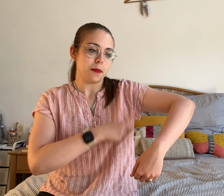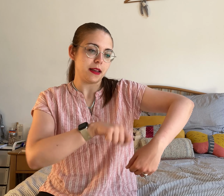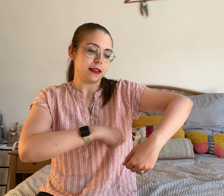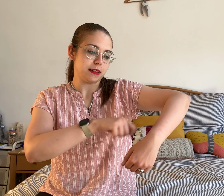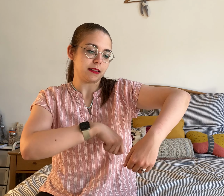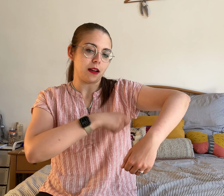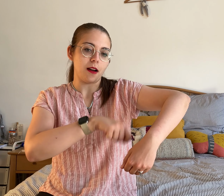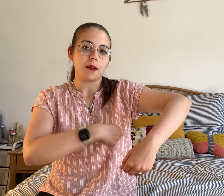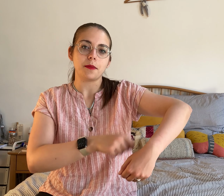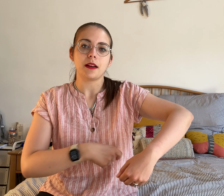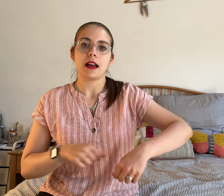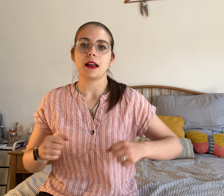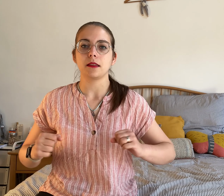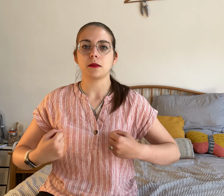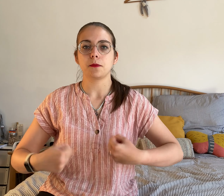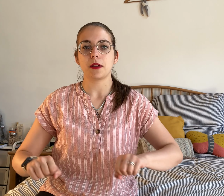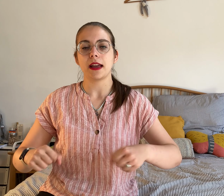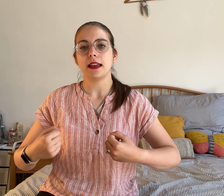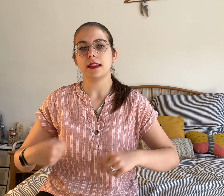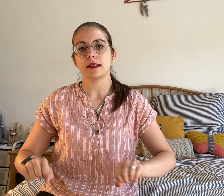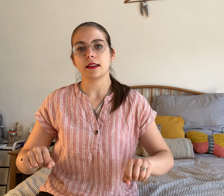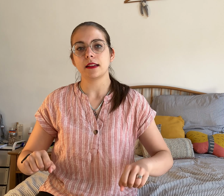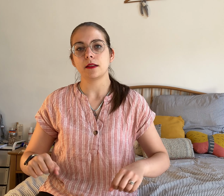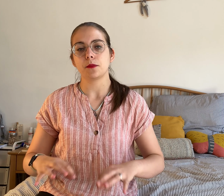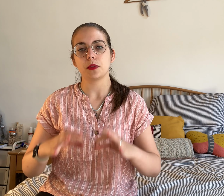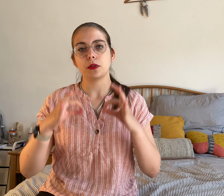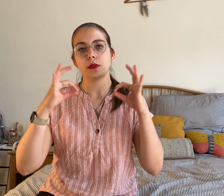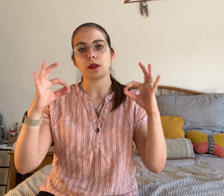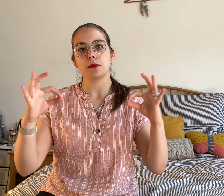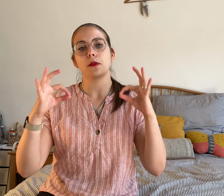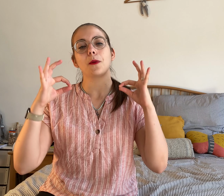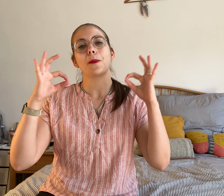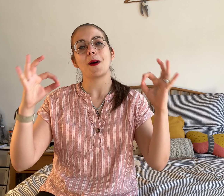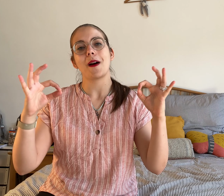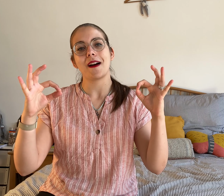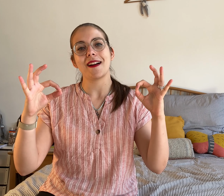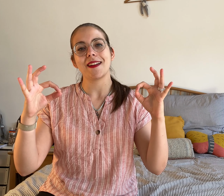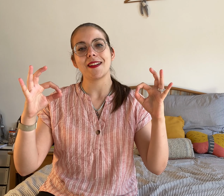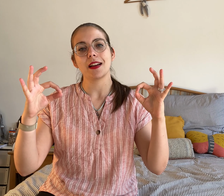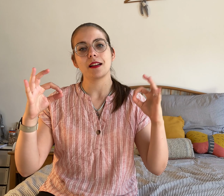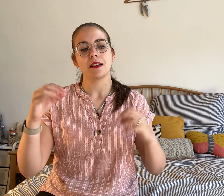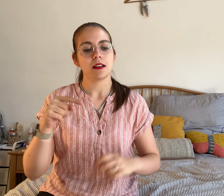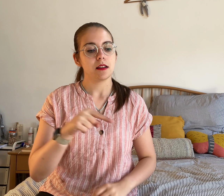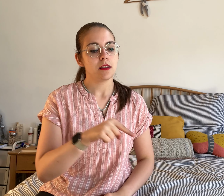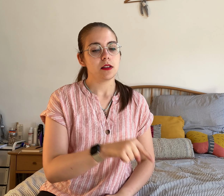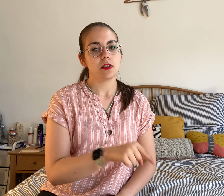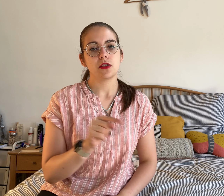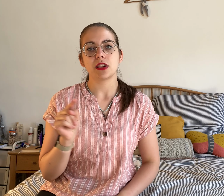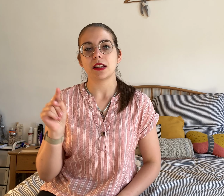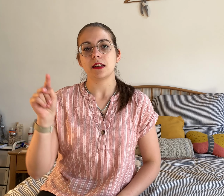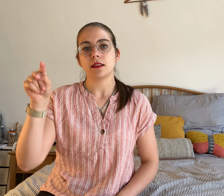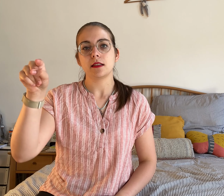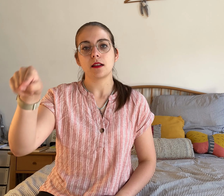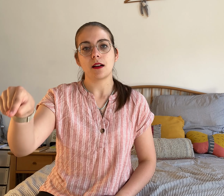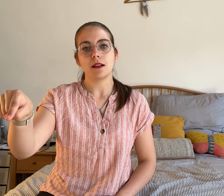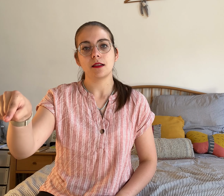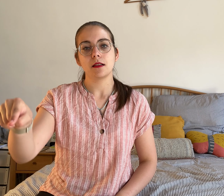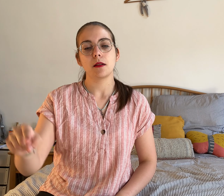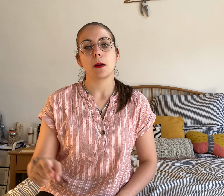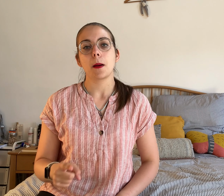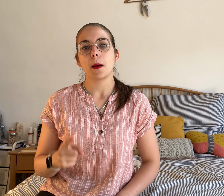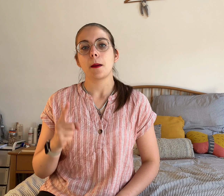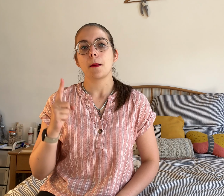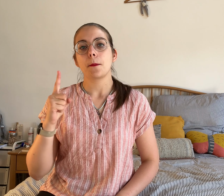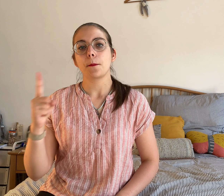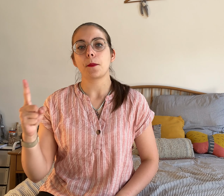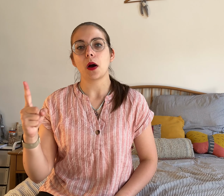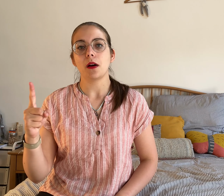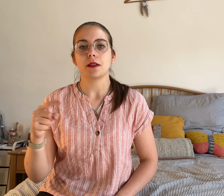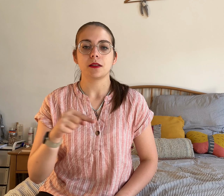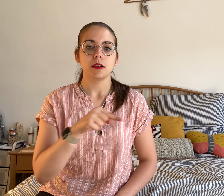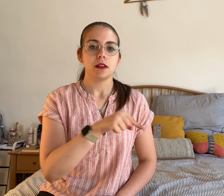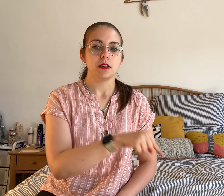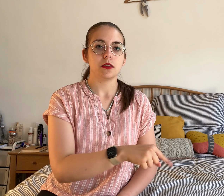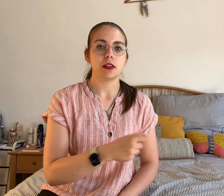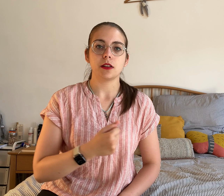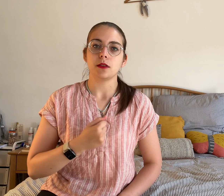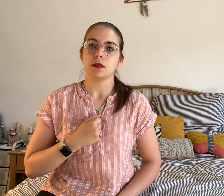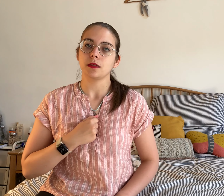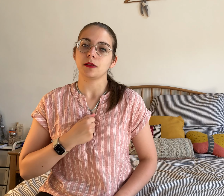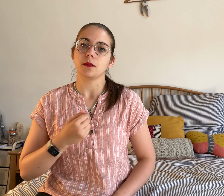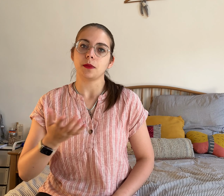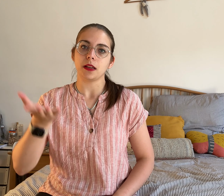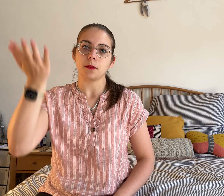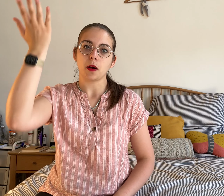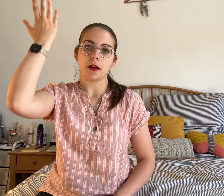mixed up and baked in a beautiful pie. She is gone, but she used to be mine."